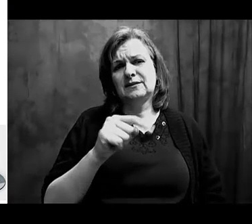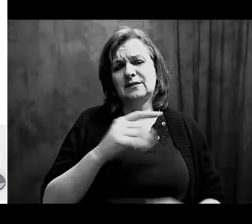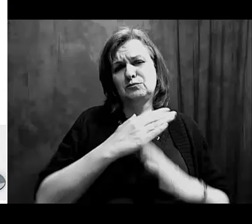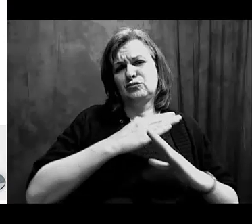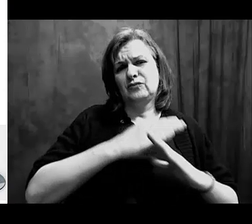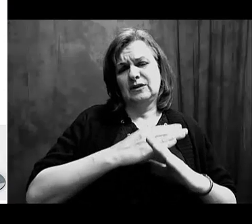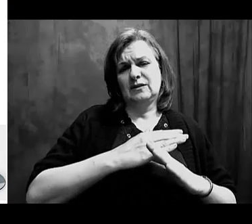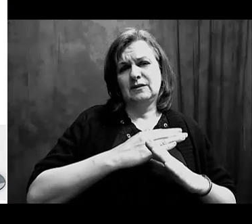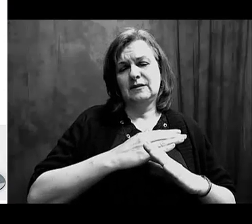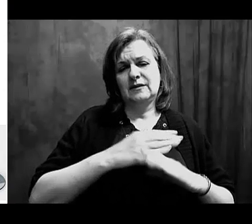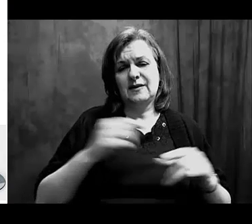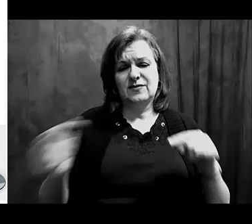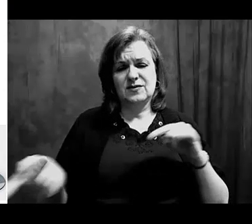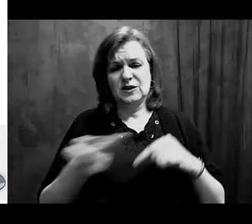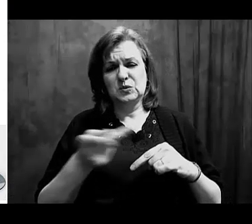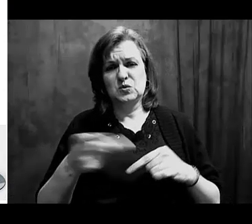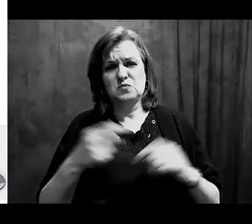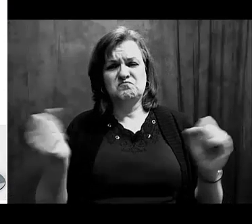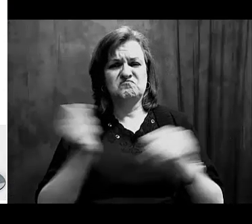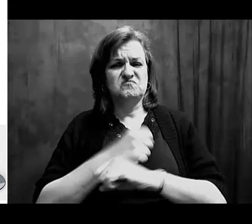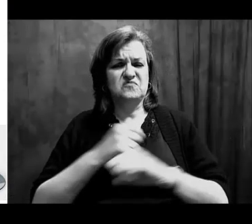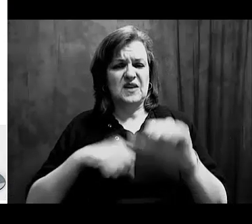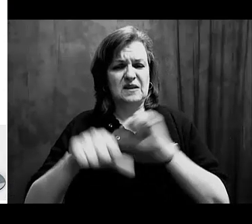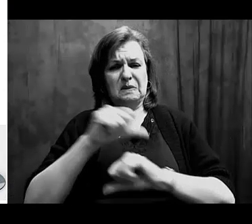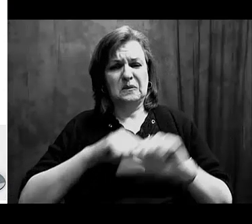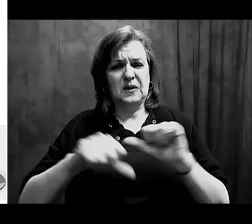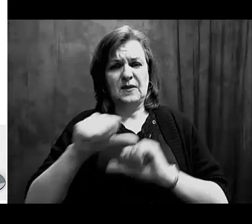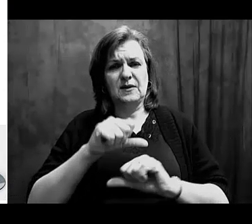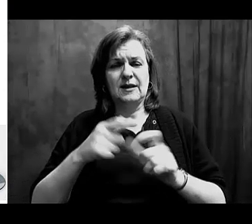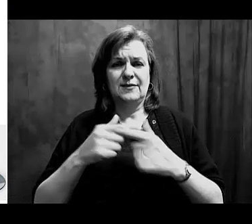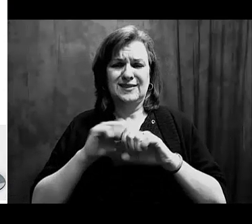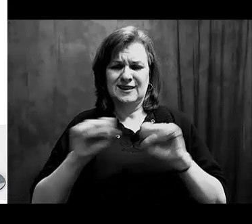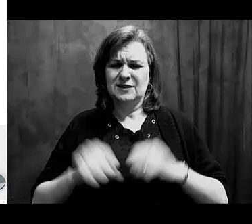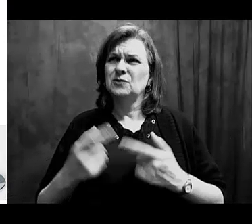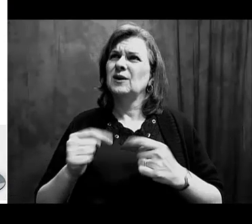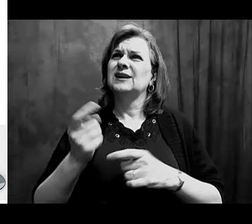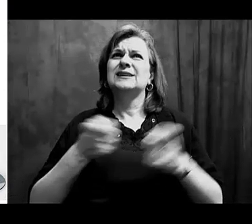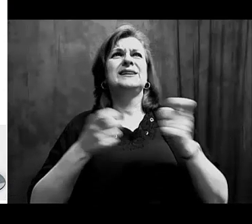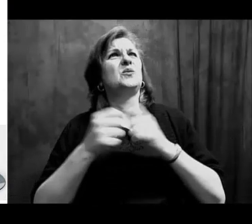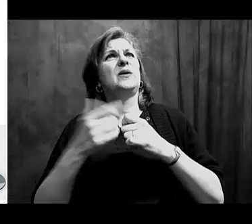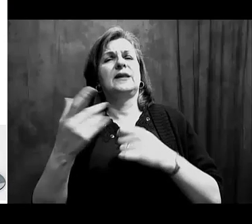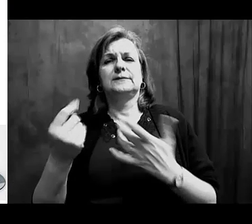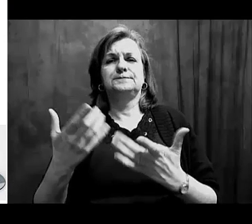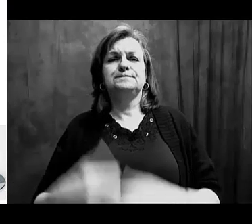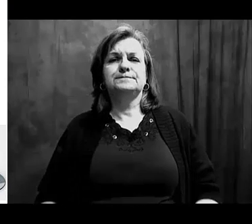or fighting against one another -- and your system trying to deal with that balance!